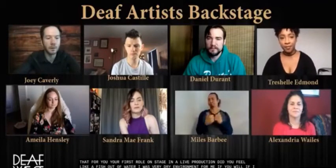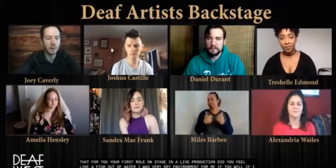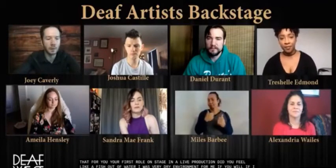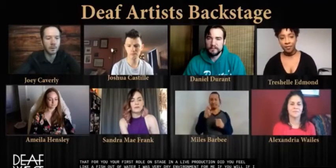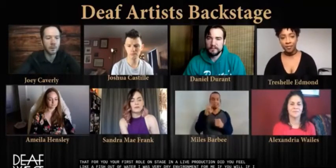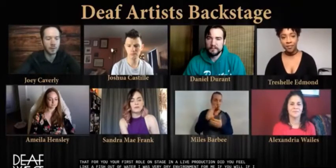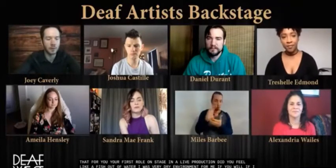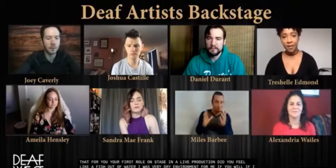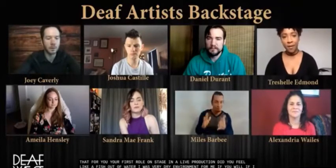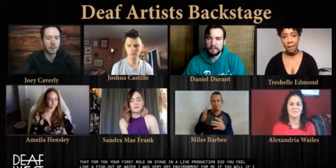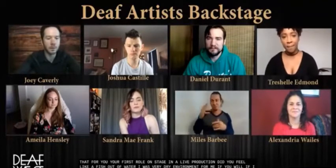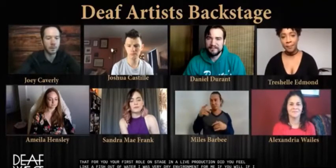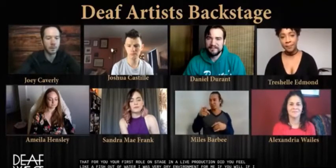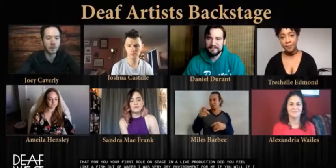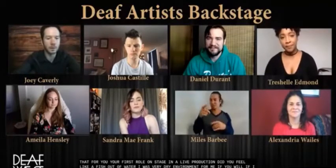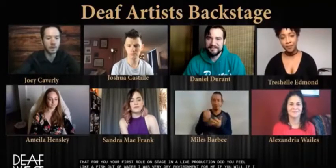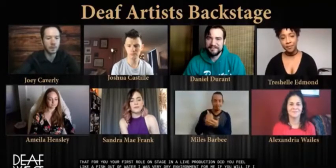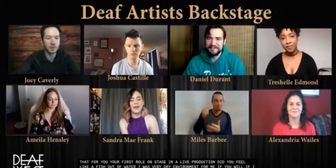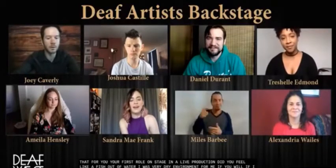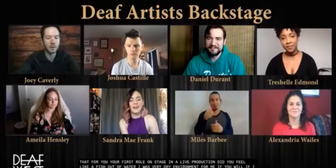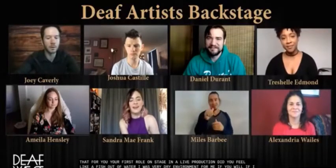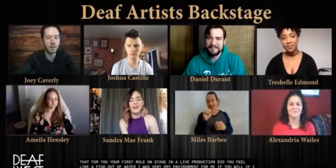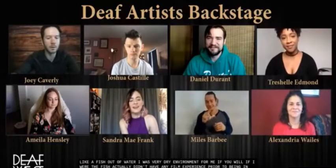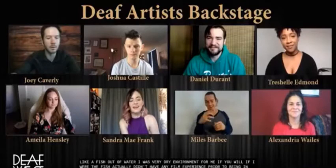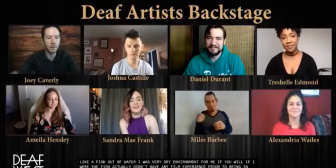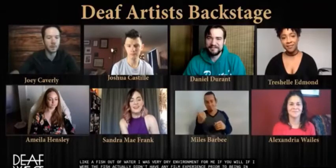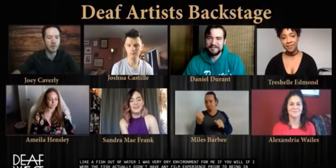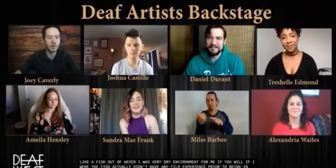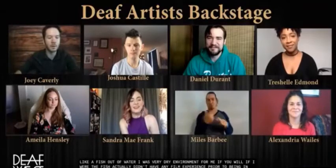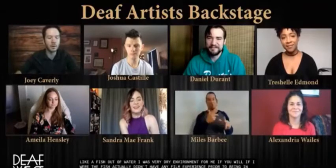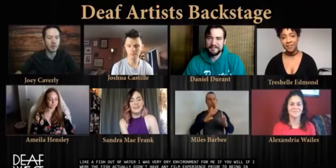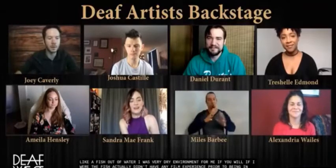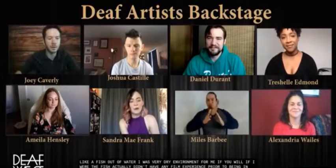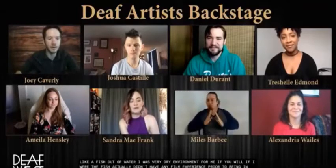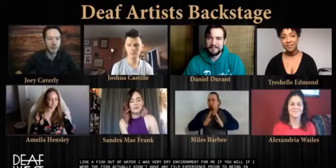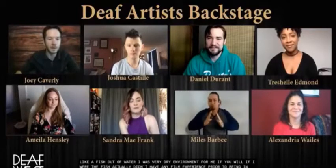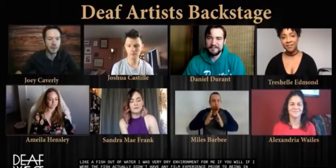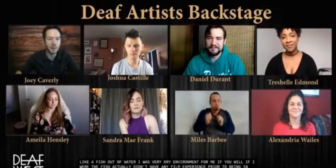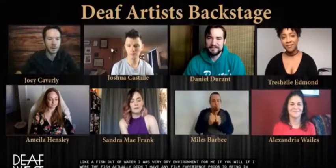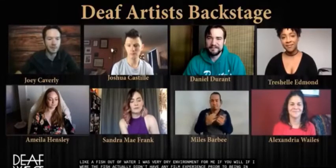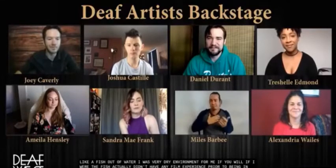However, everybody practiced patience with me. Everyone was willing to help me.